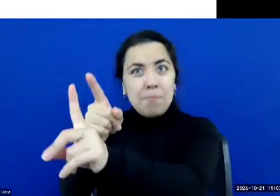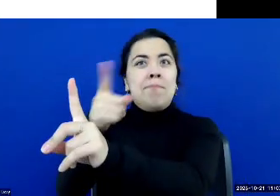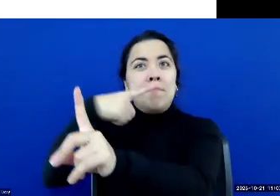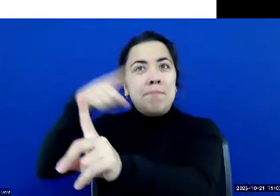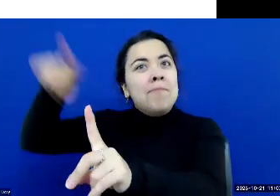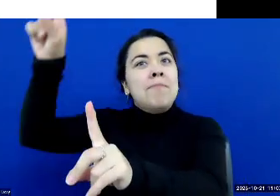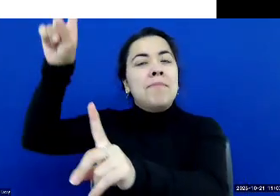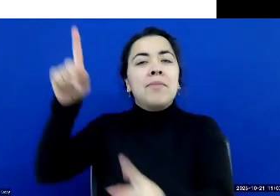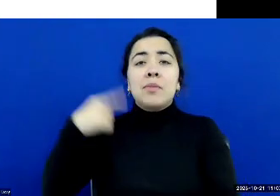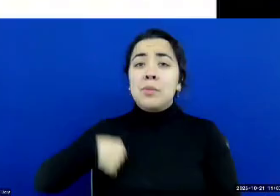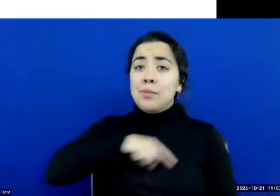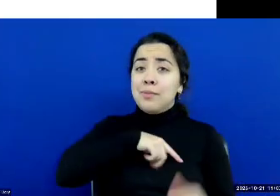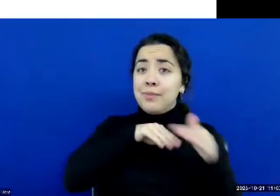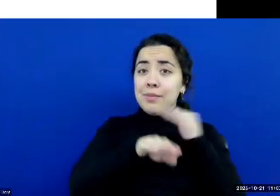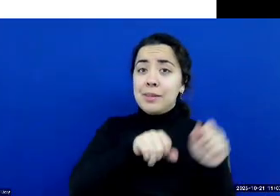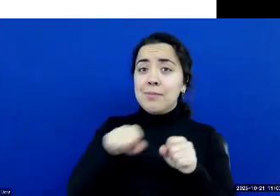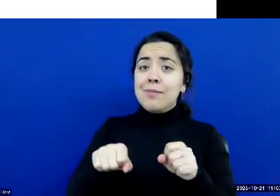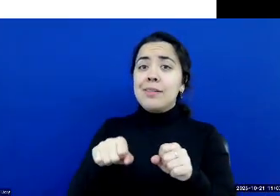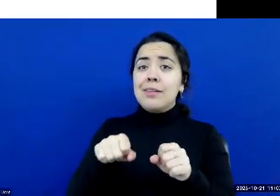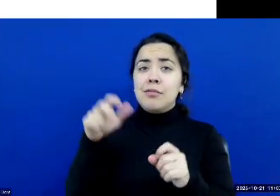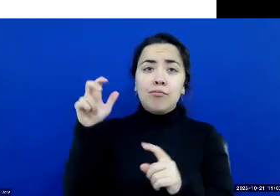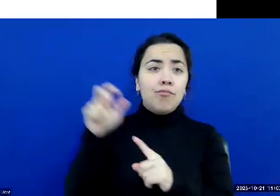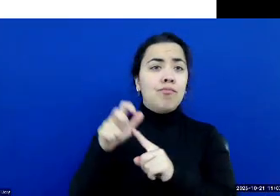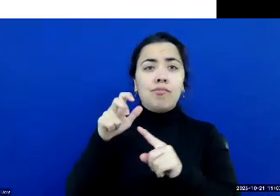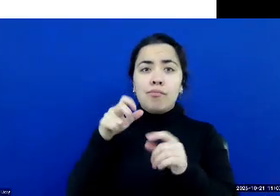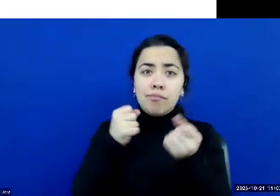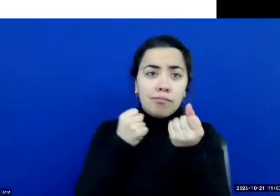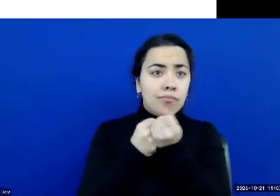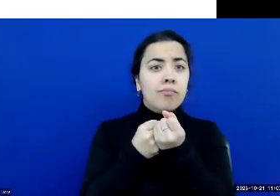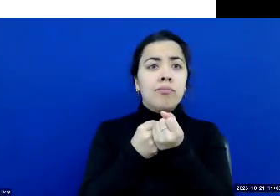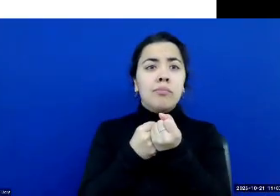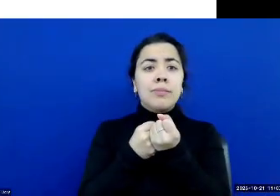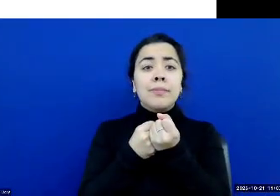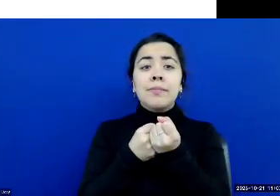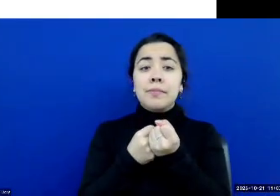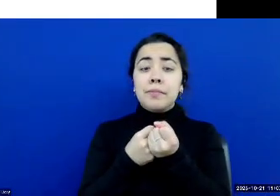Kathleen DeForest: As accessibility champions and advocates, We…